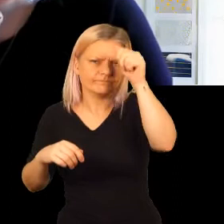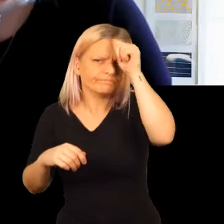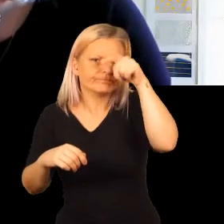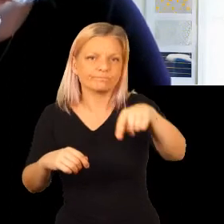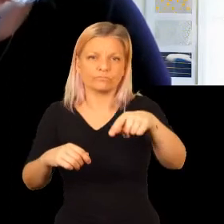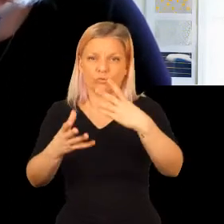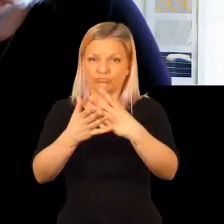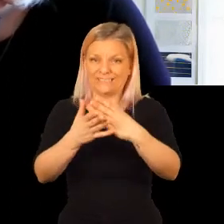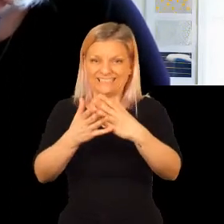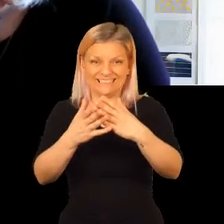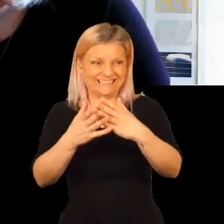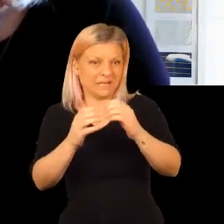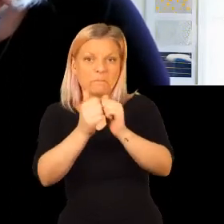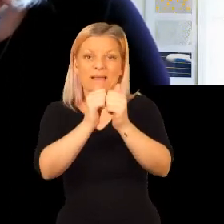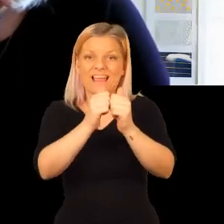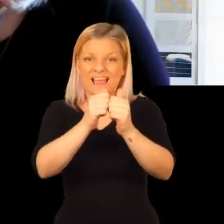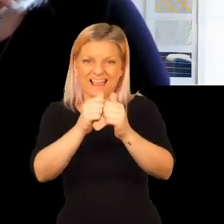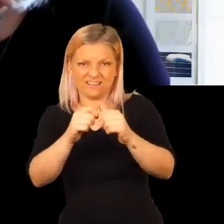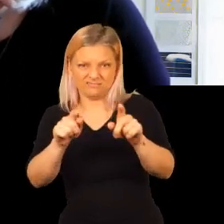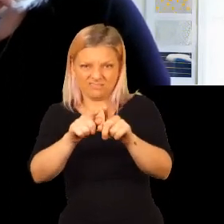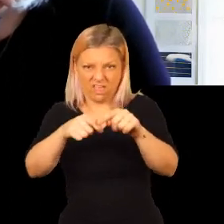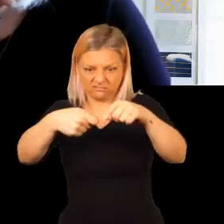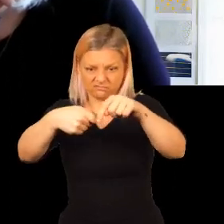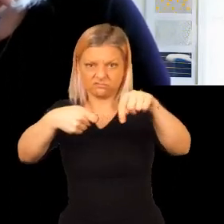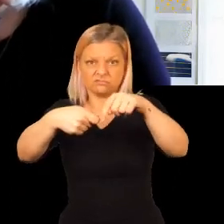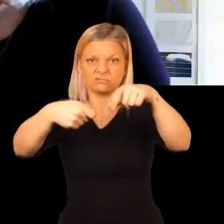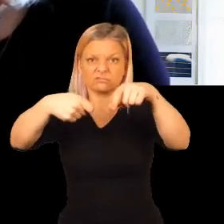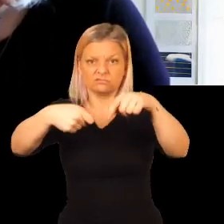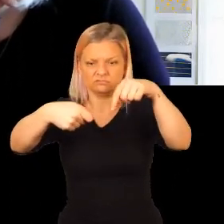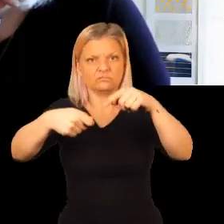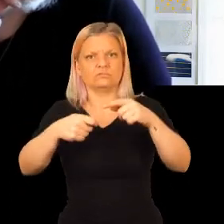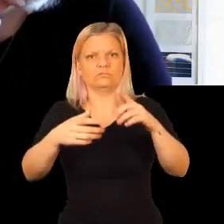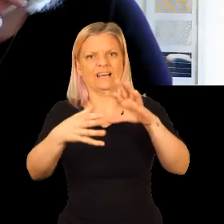because it's this idea that you know maybe it's a spoonful of peer support like another